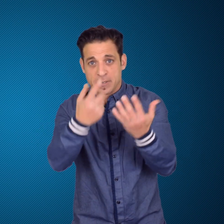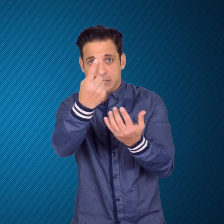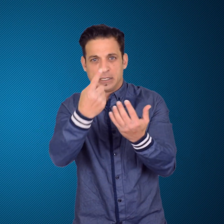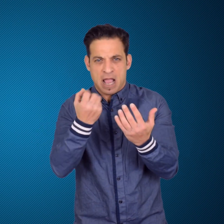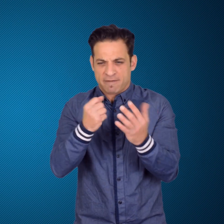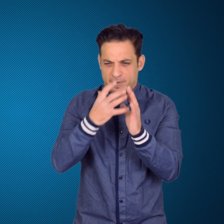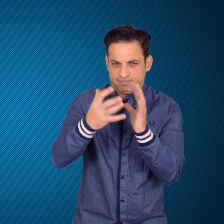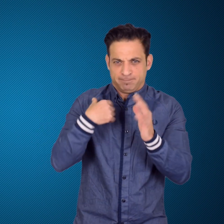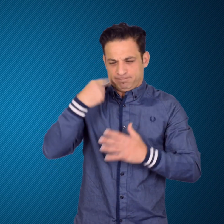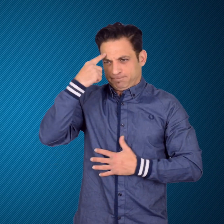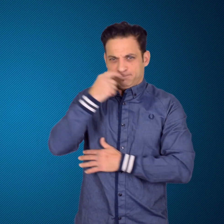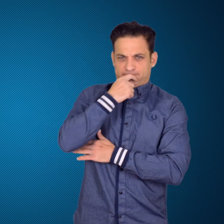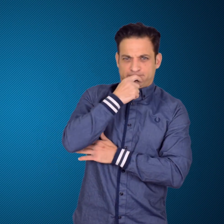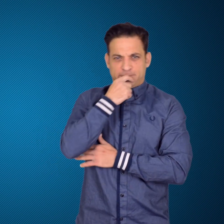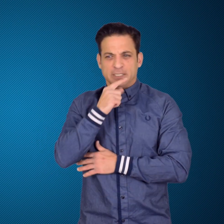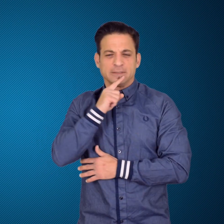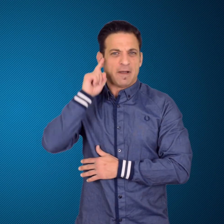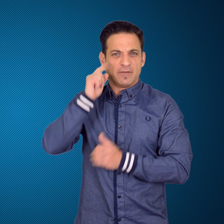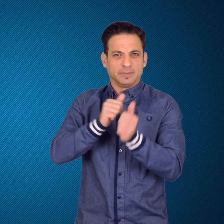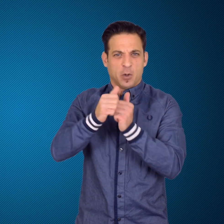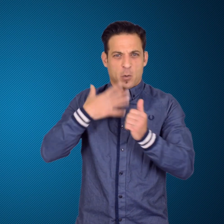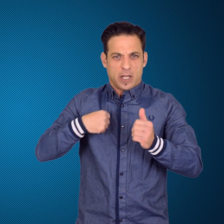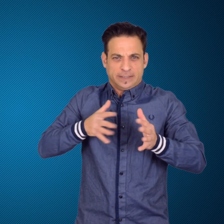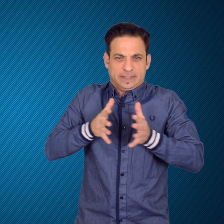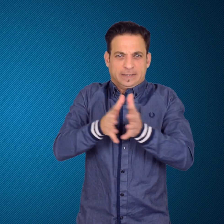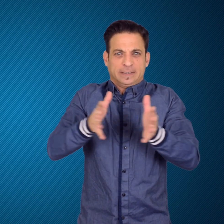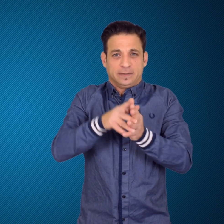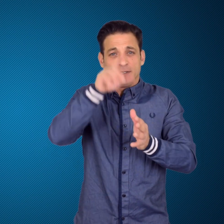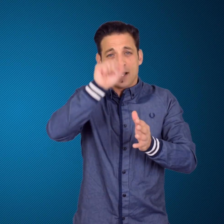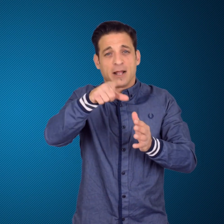If you have got some Deaf sports news to share,